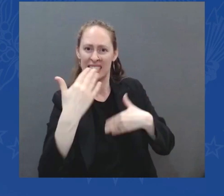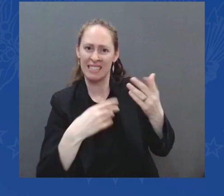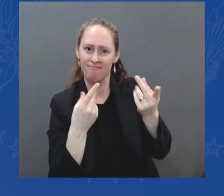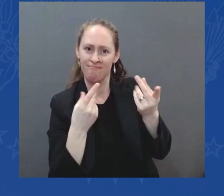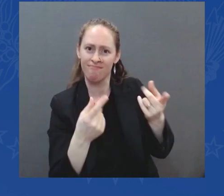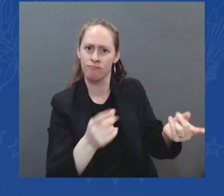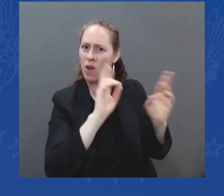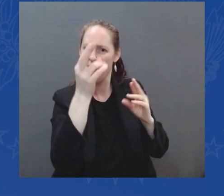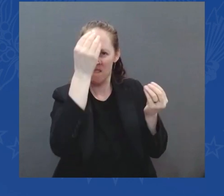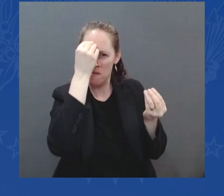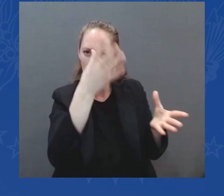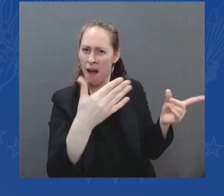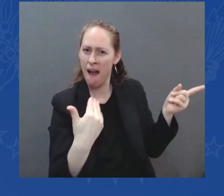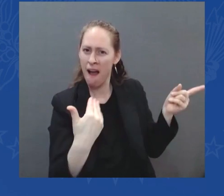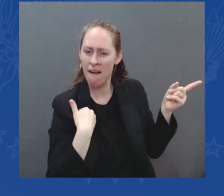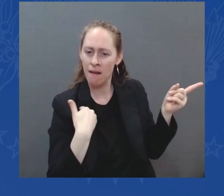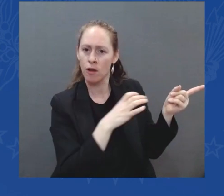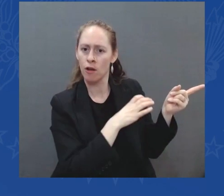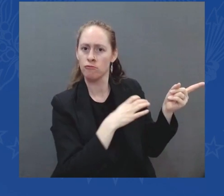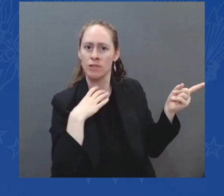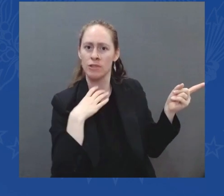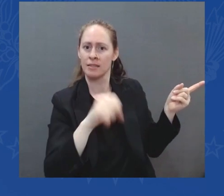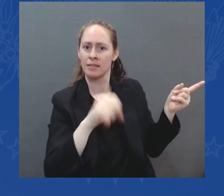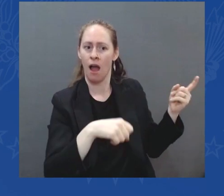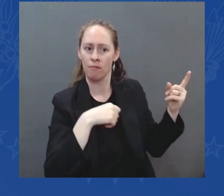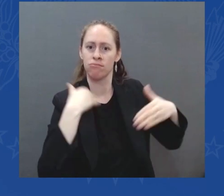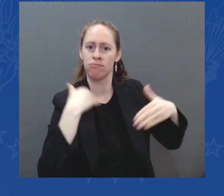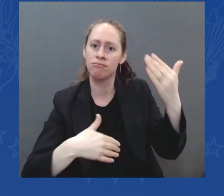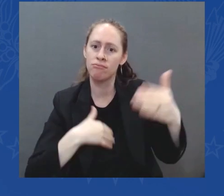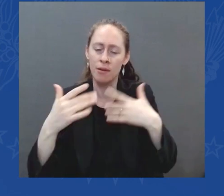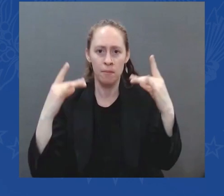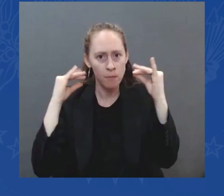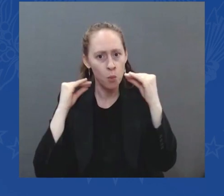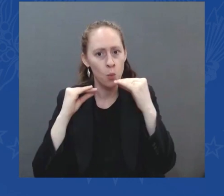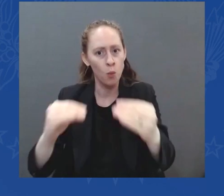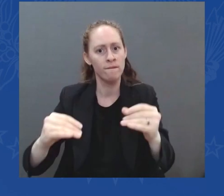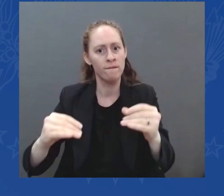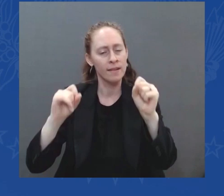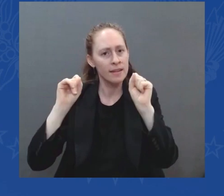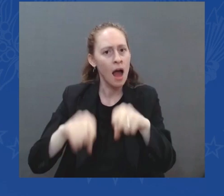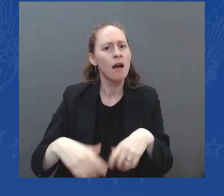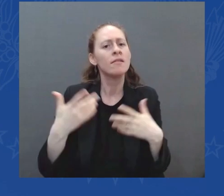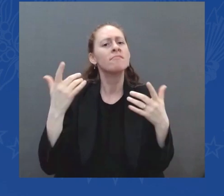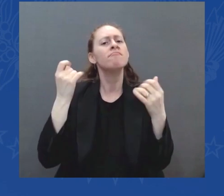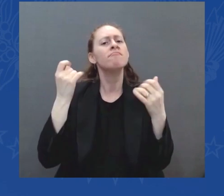We need to embrace all the tools and technologies that can help us free us from our dependence on fossil fuels